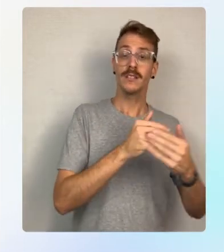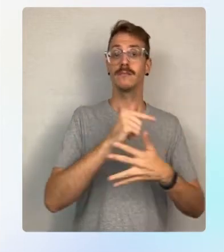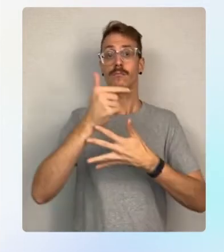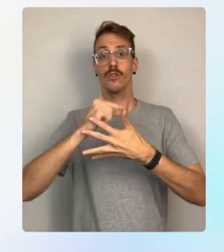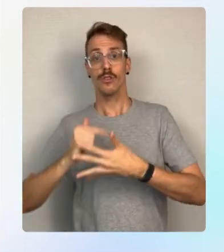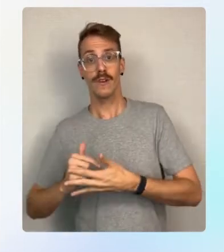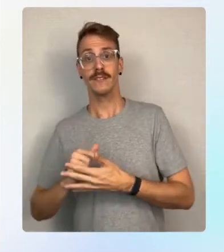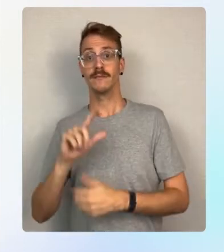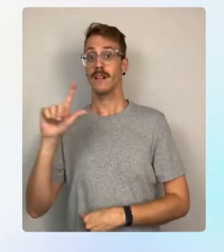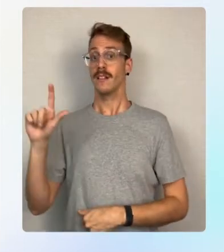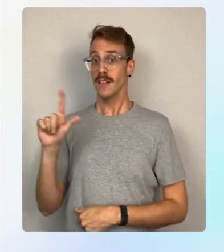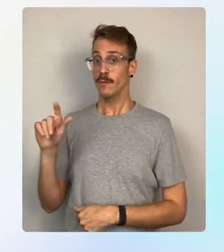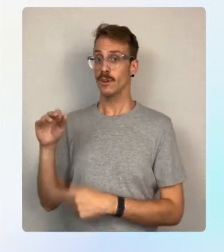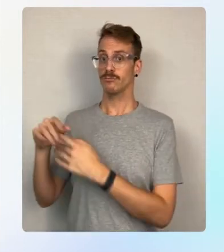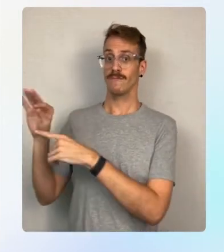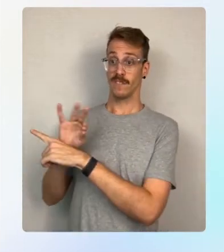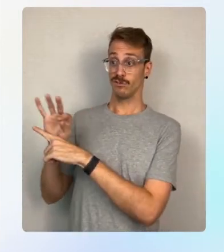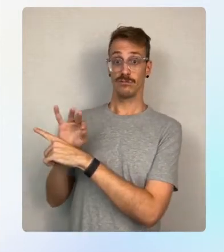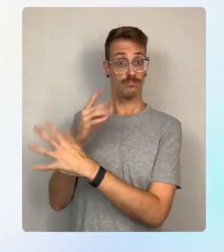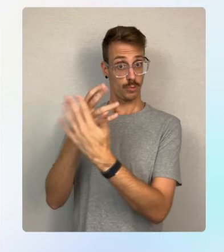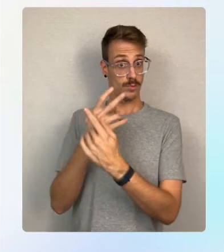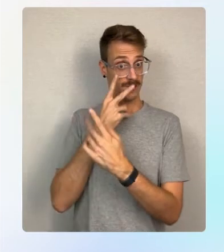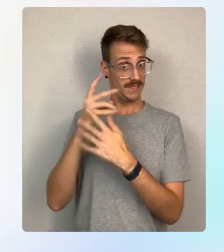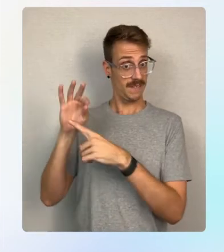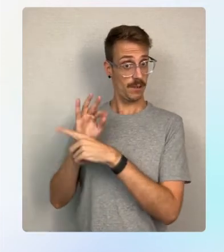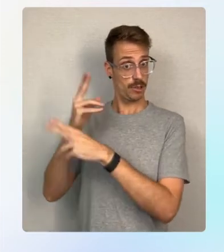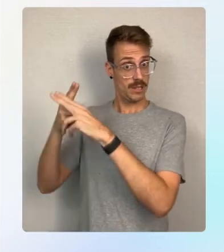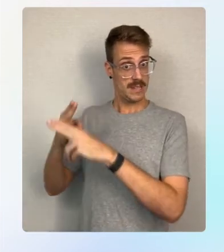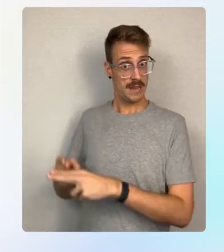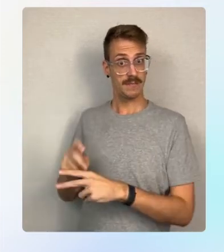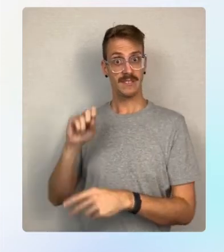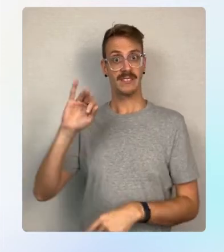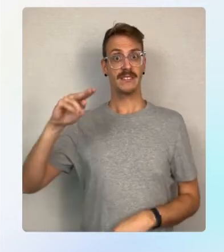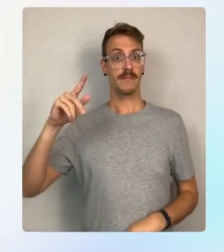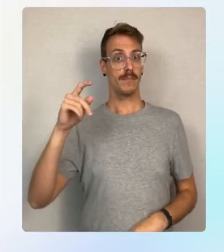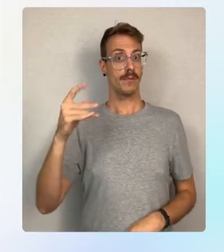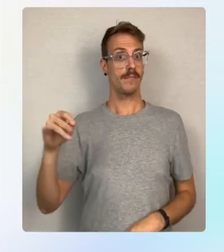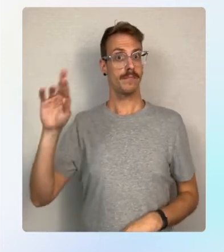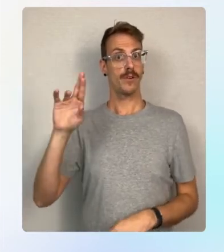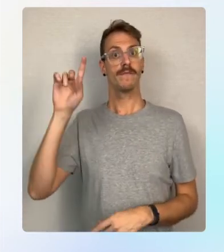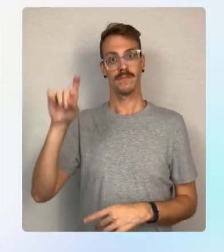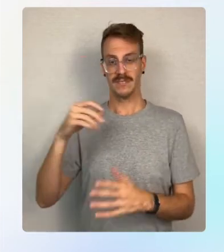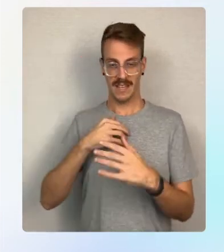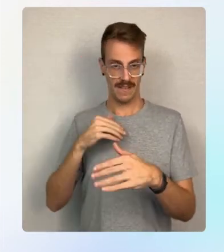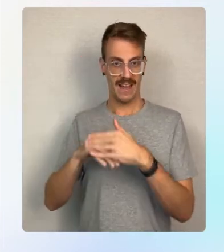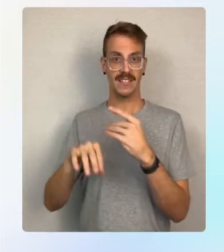libraries or functions. To see function names, SimplePerf will need to have access